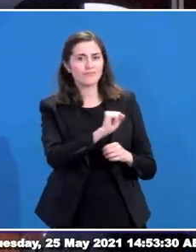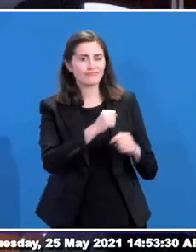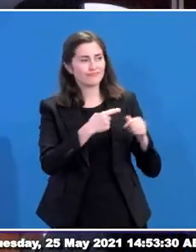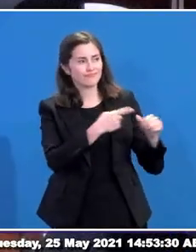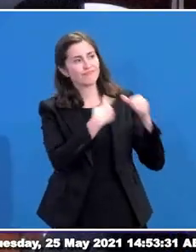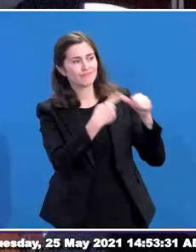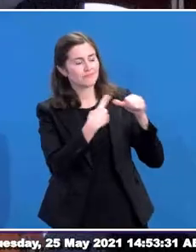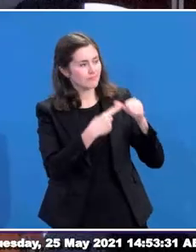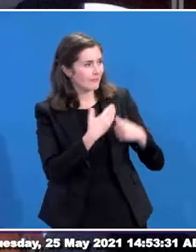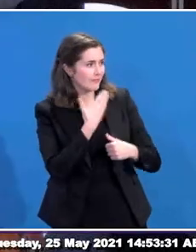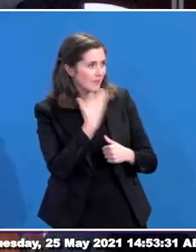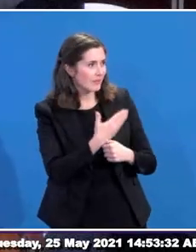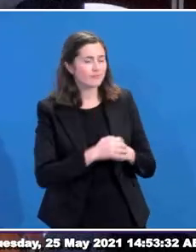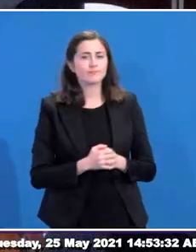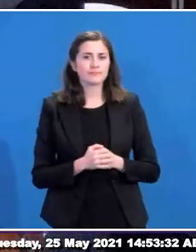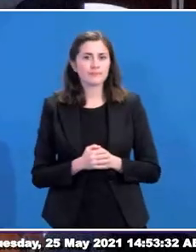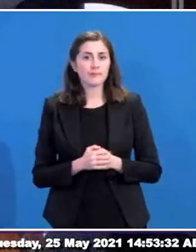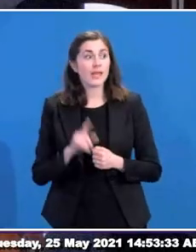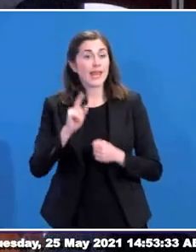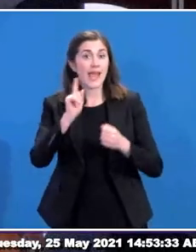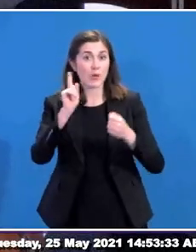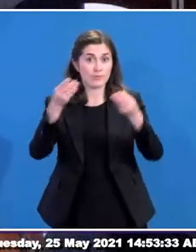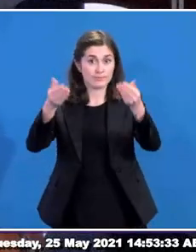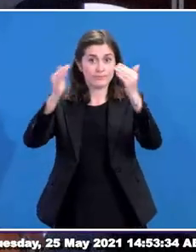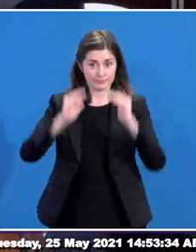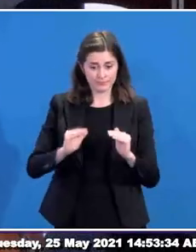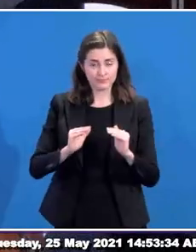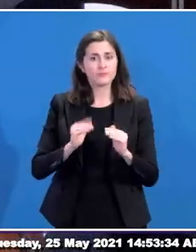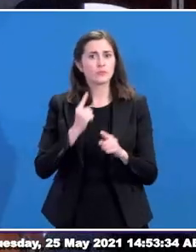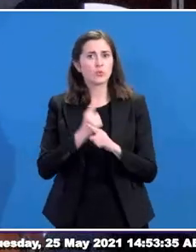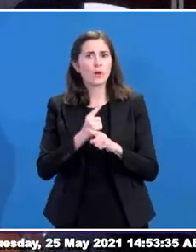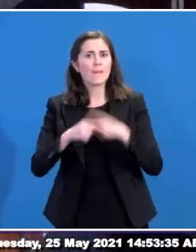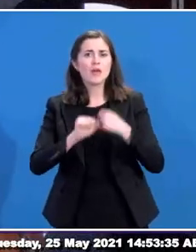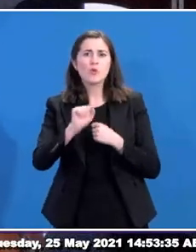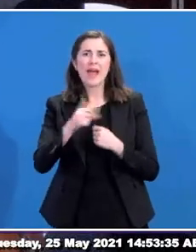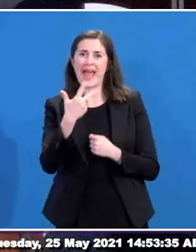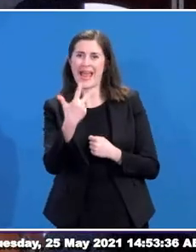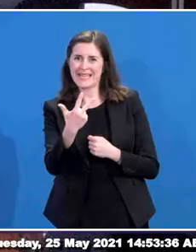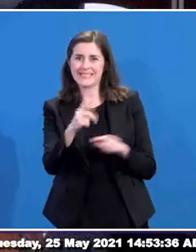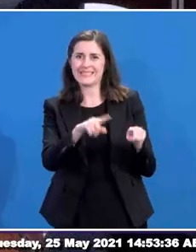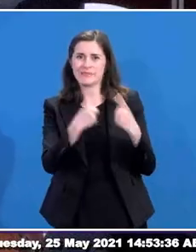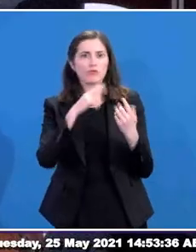I now want to turn to the eight reports you prepared in relation